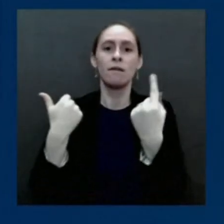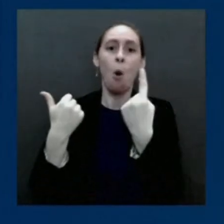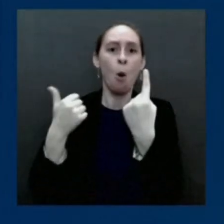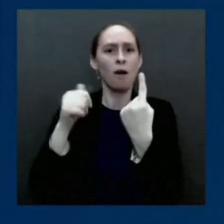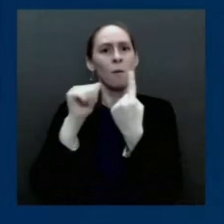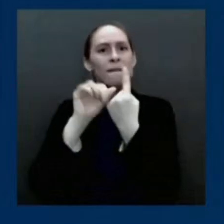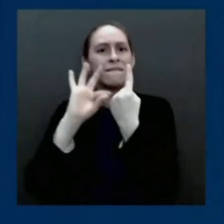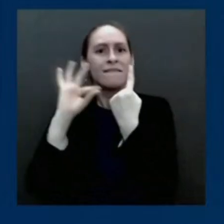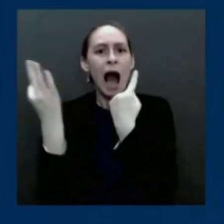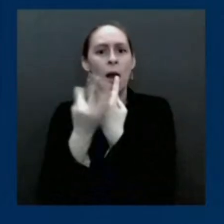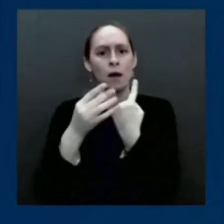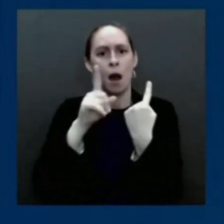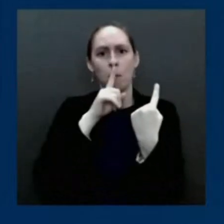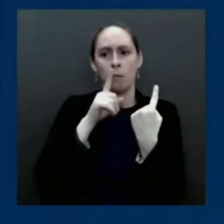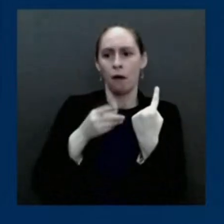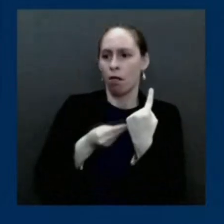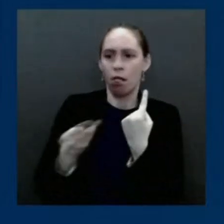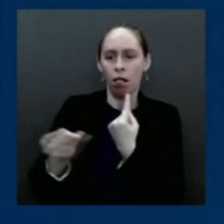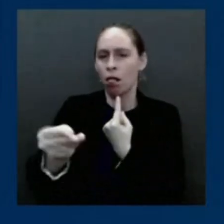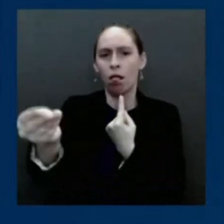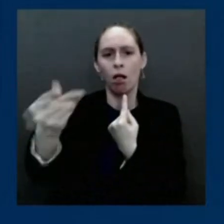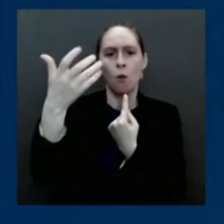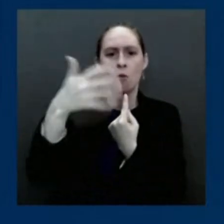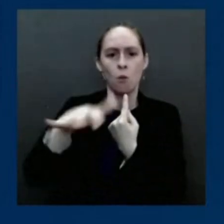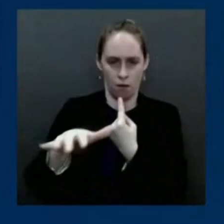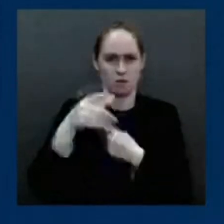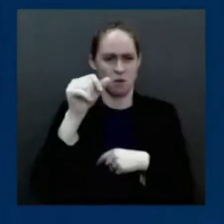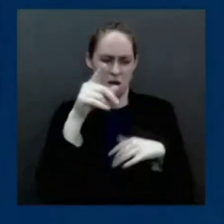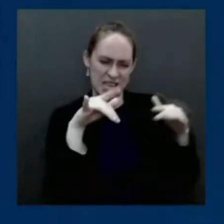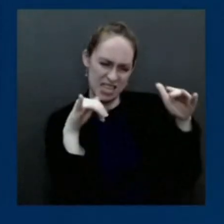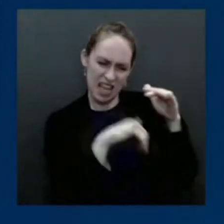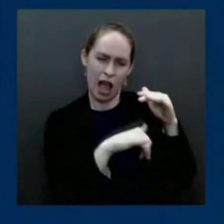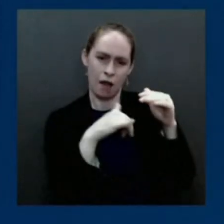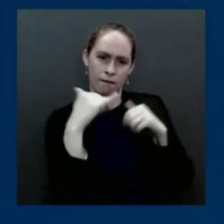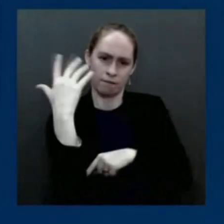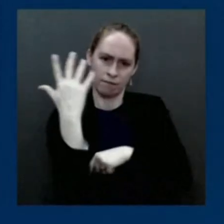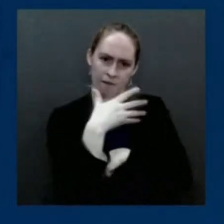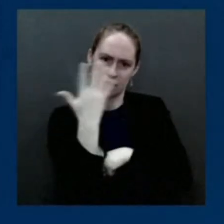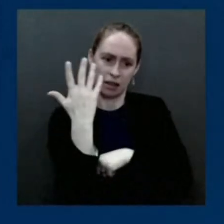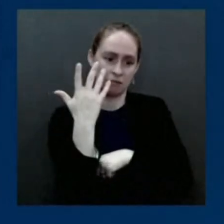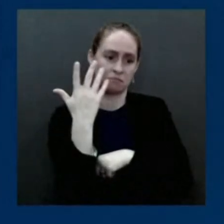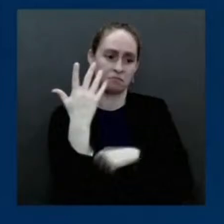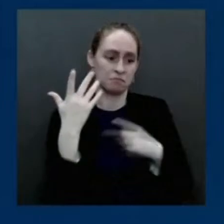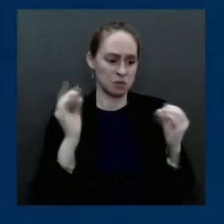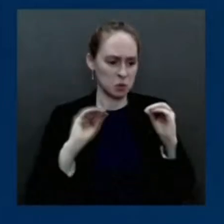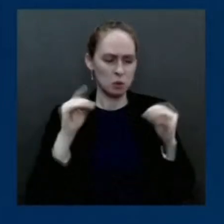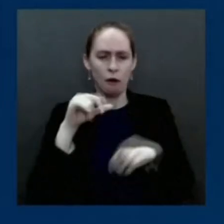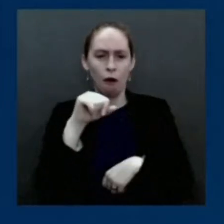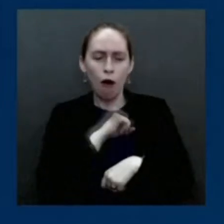THE VIRUS AT HOME. AFTER FIVE DAYS IF YOU ARE ASYMPTOMATIC OR IF YOUR SYMPTOMS HAVE LARGELY RESOLVED